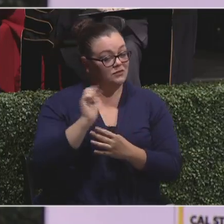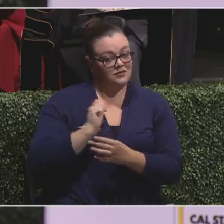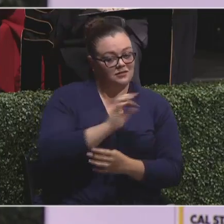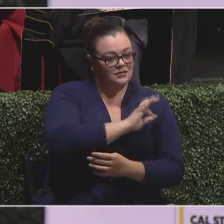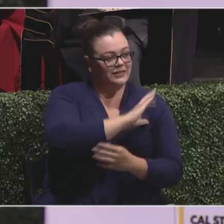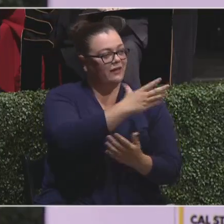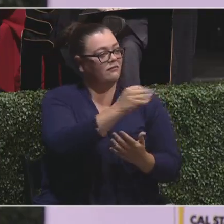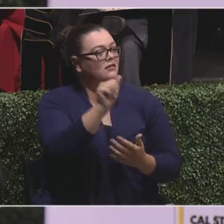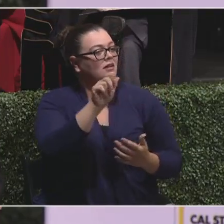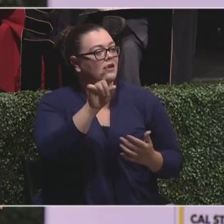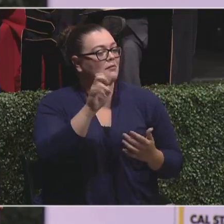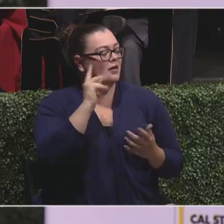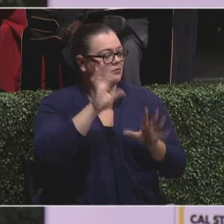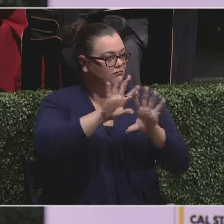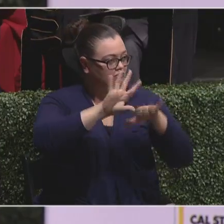ACADEMIC SENATE, VEENA PRABHU.